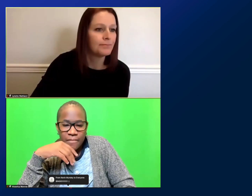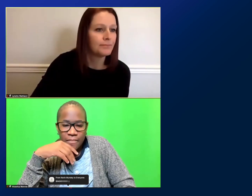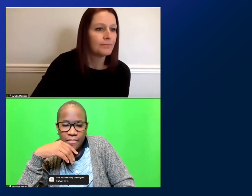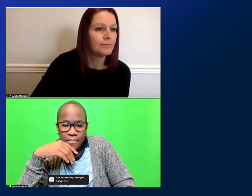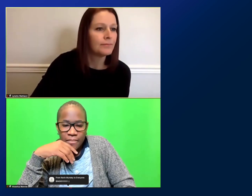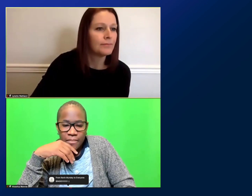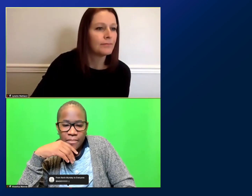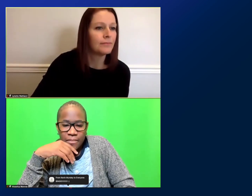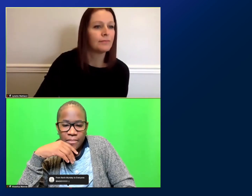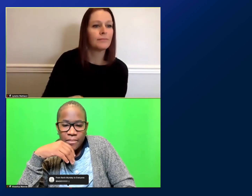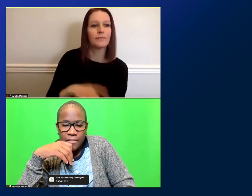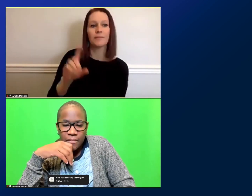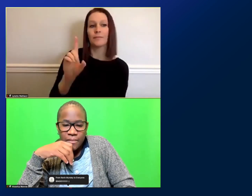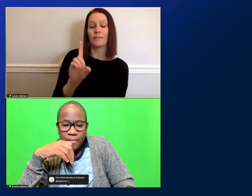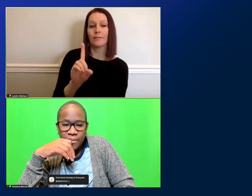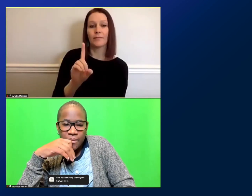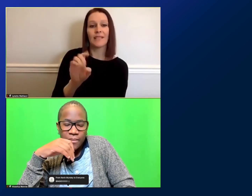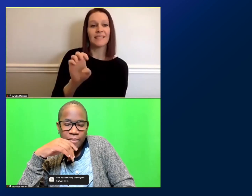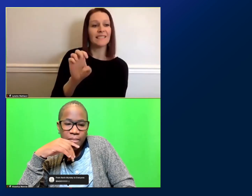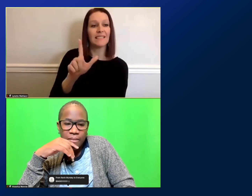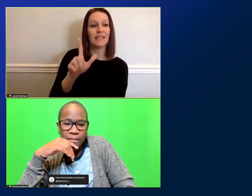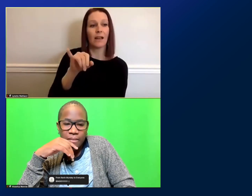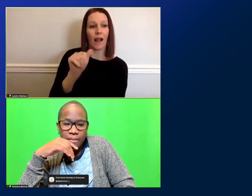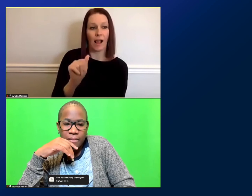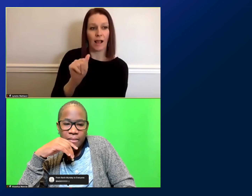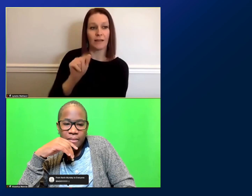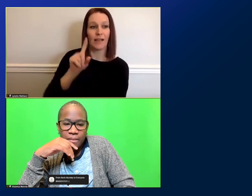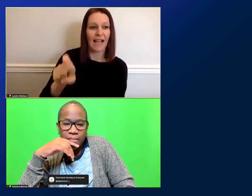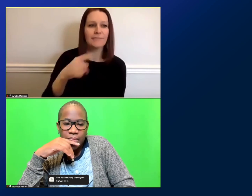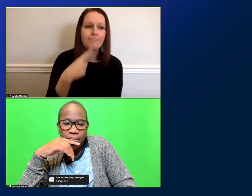or you know just how we want to tackle those things and so another question i'm seeing is that